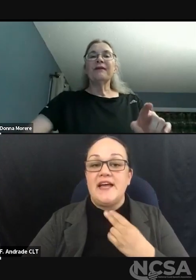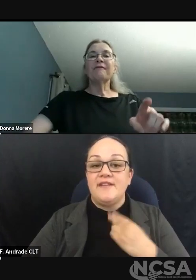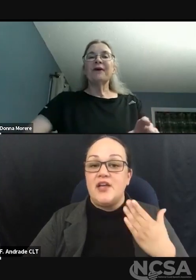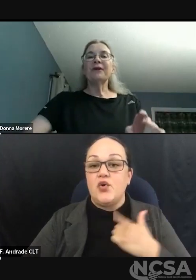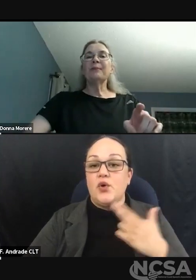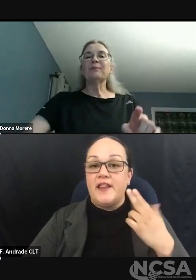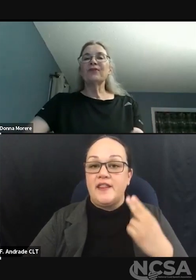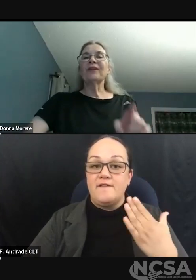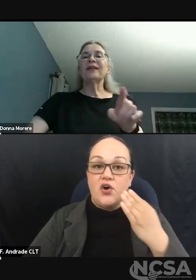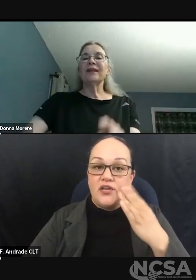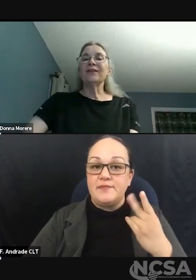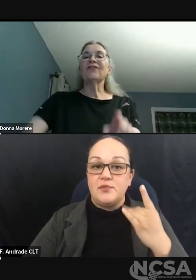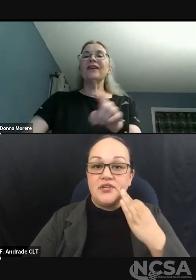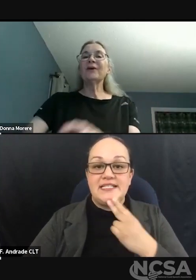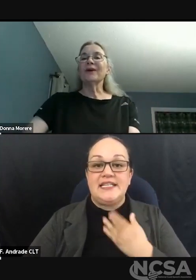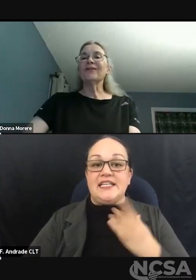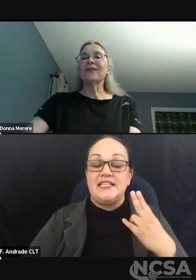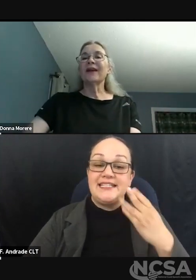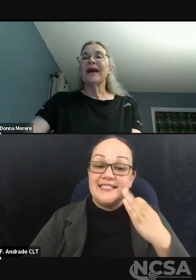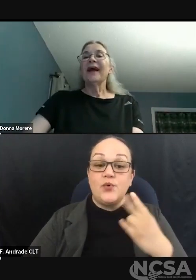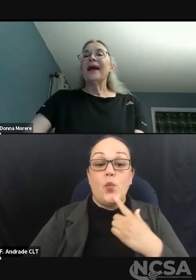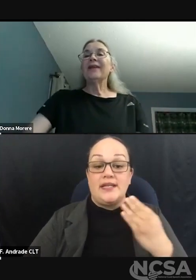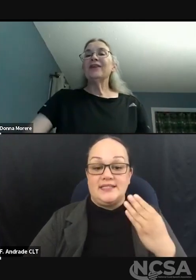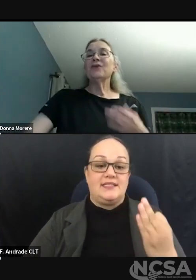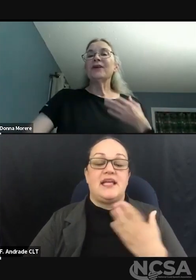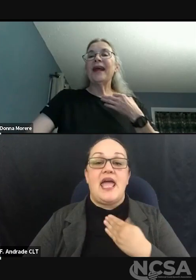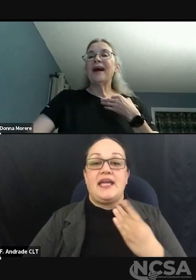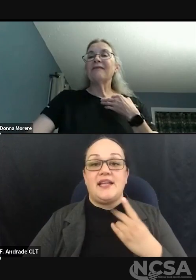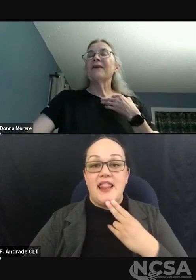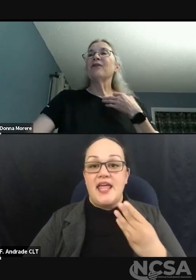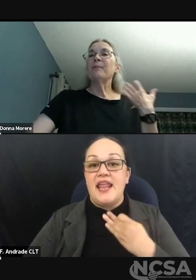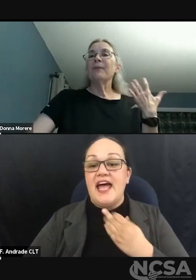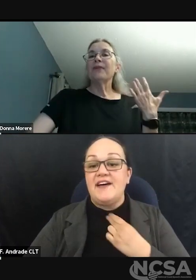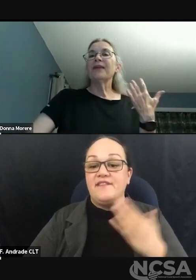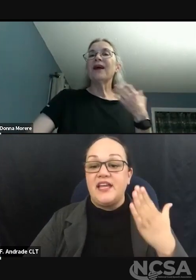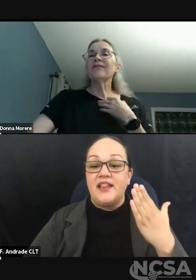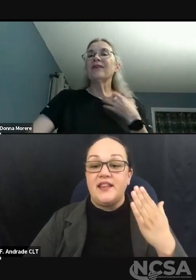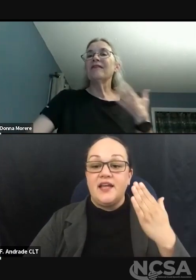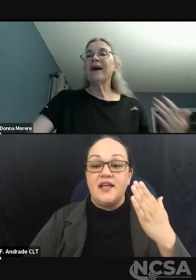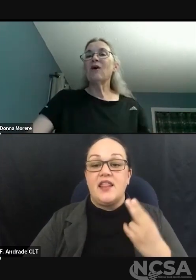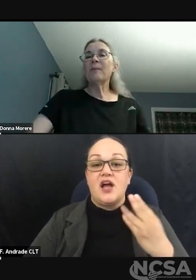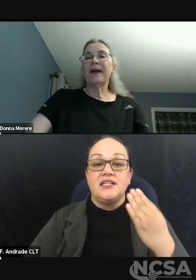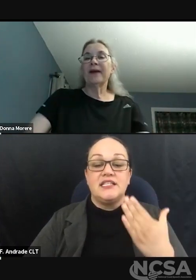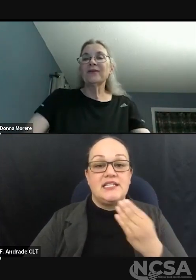the phonemes presented in the sequence, and then you can have the consonant-vowel pairs